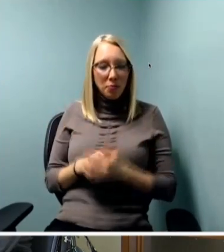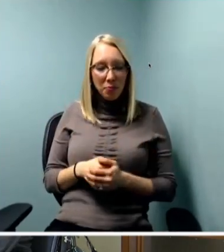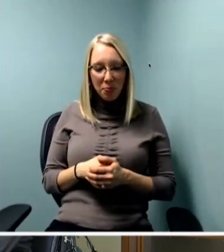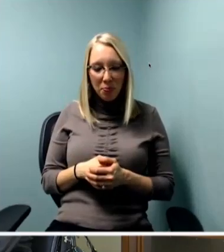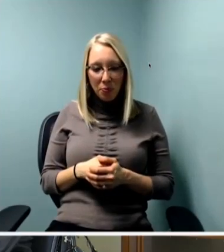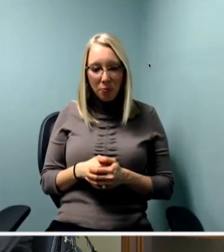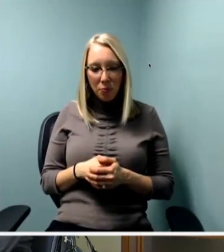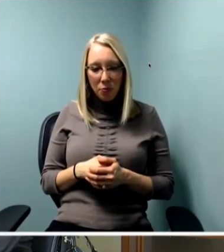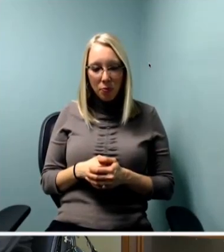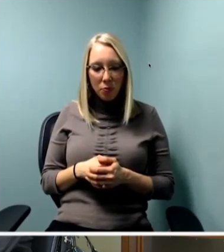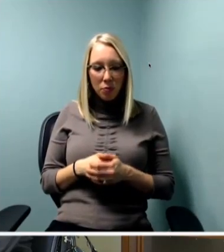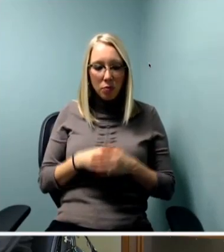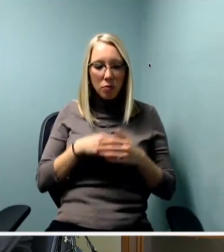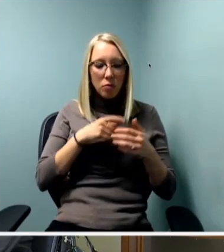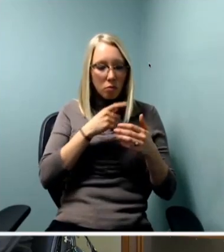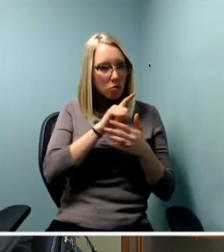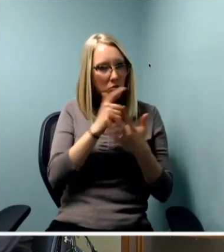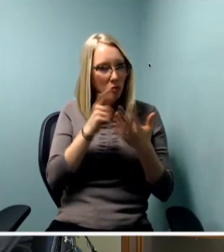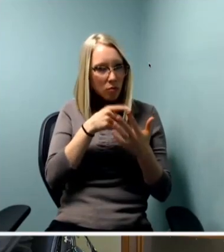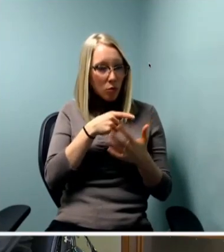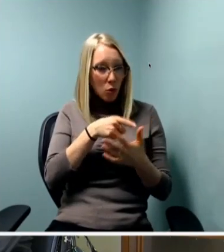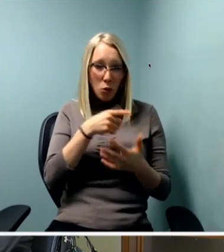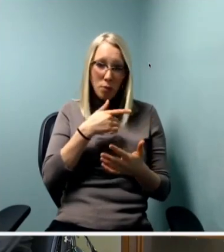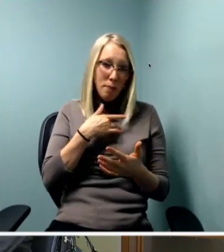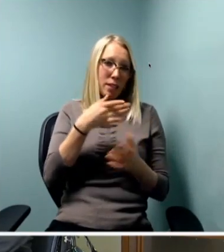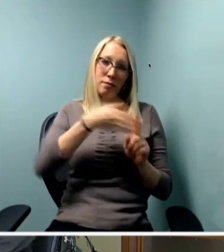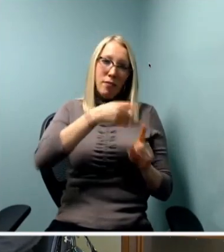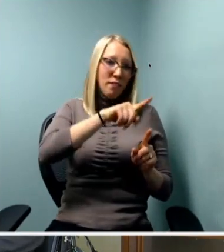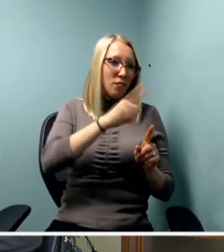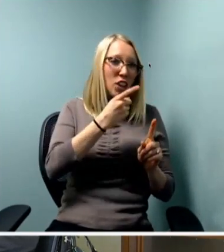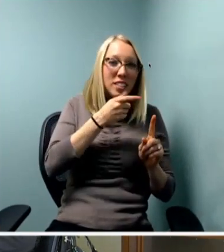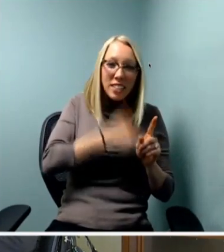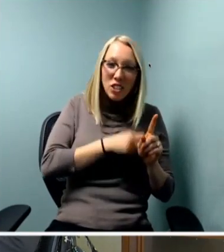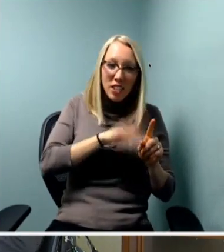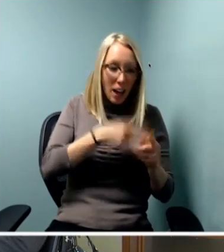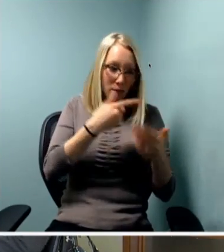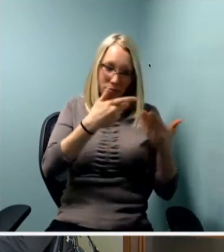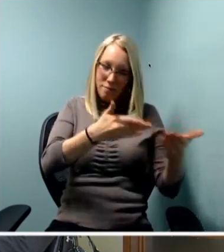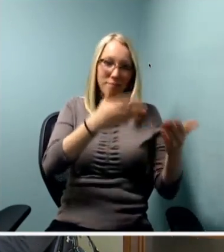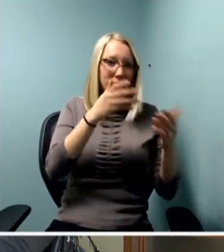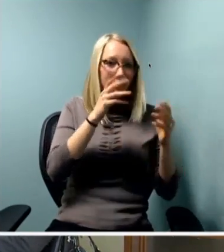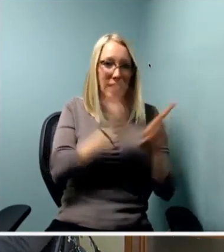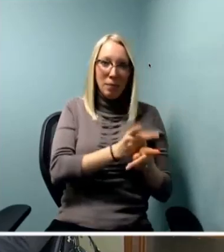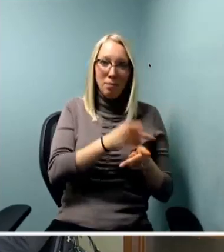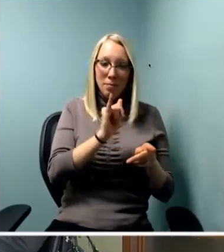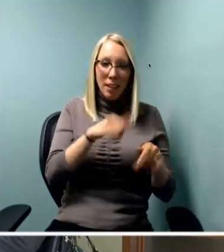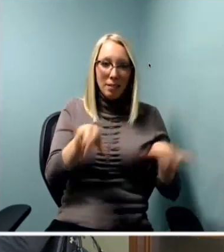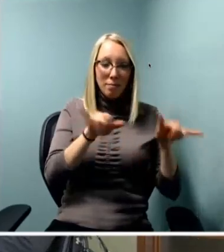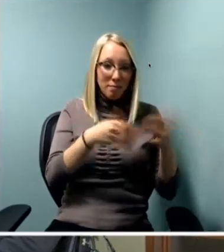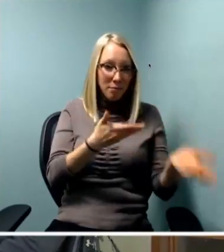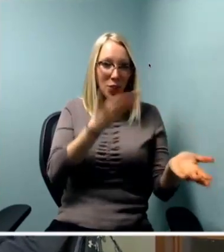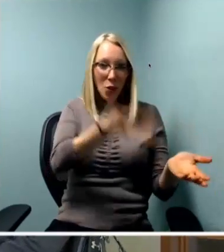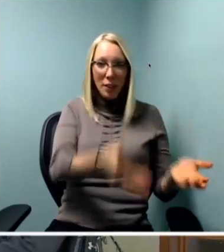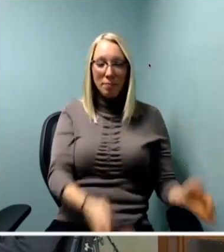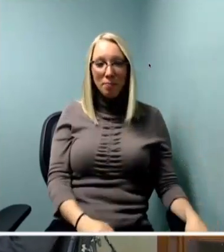You've gone first each time, so- - Aw, man! Keep up the pattern! - Alright, fine! Um..